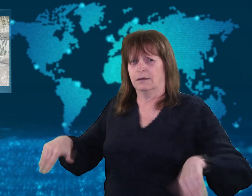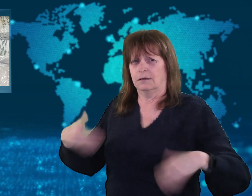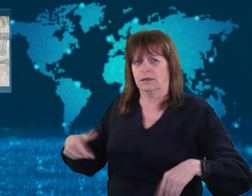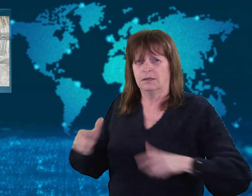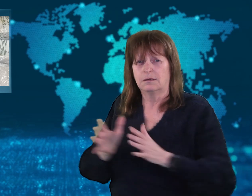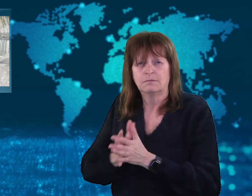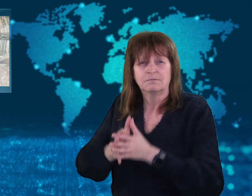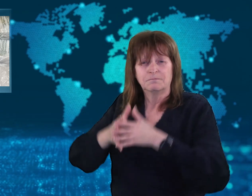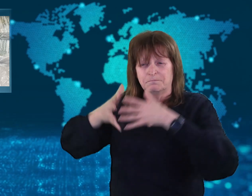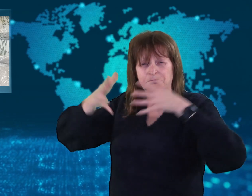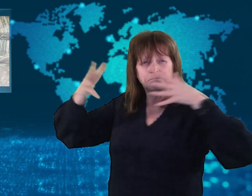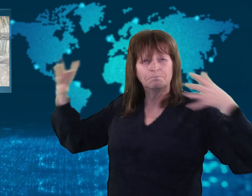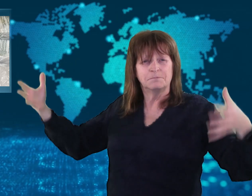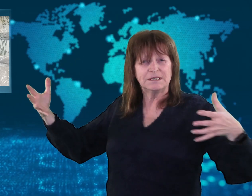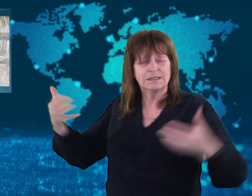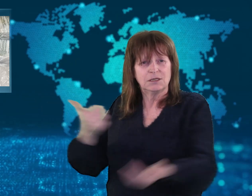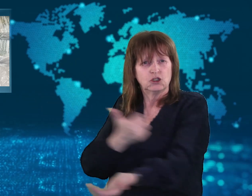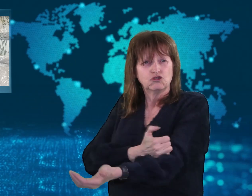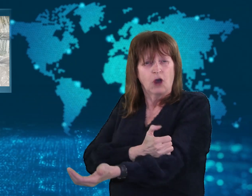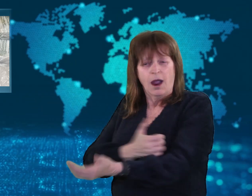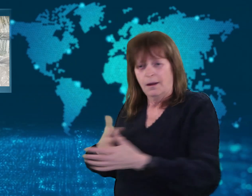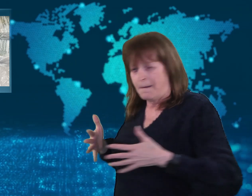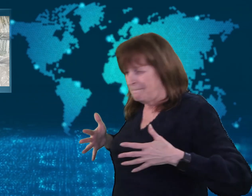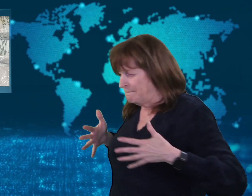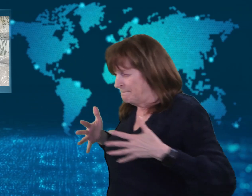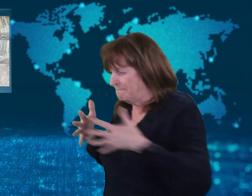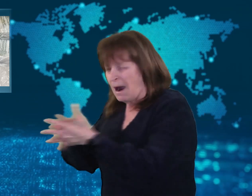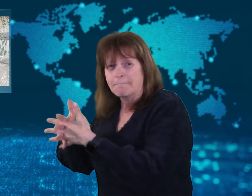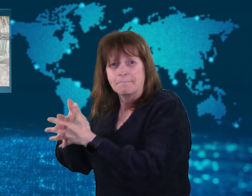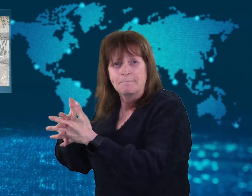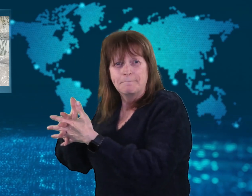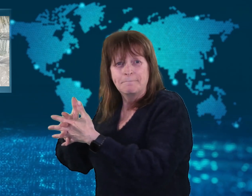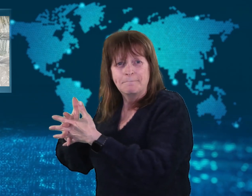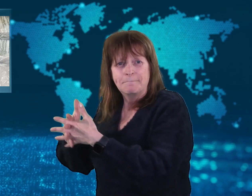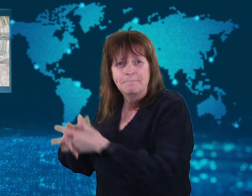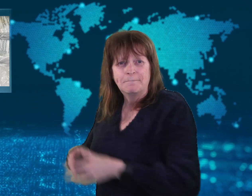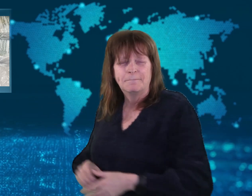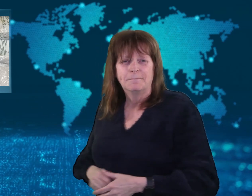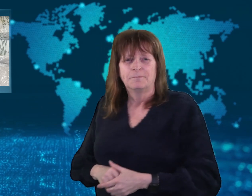It was the nation's biggest-ever drug bust.